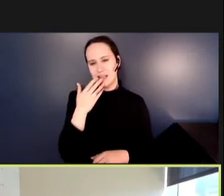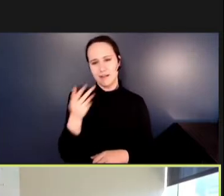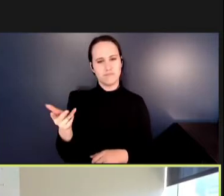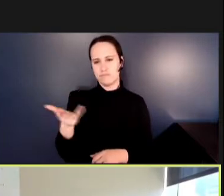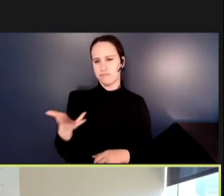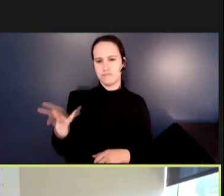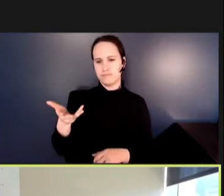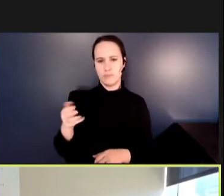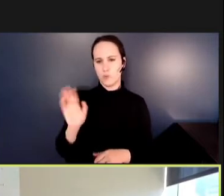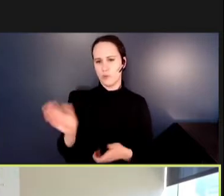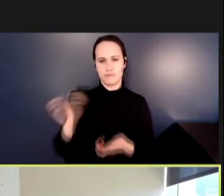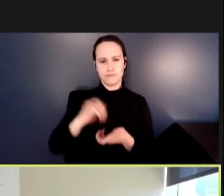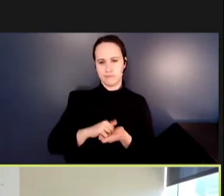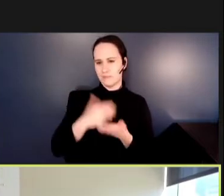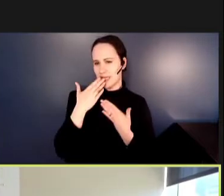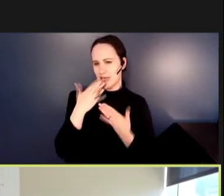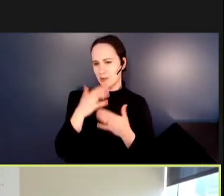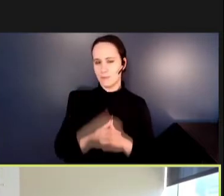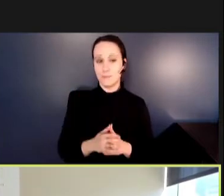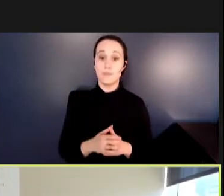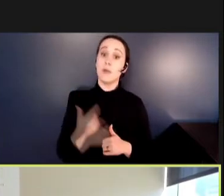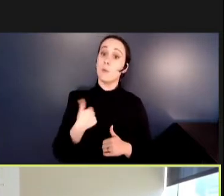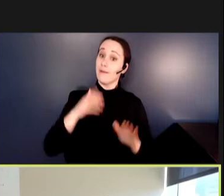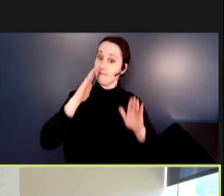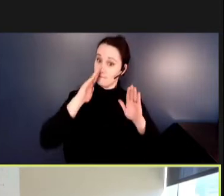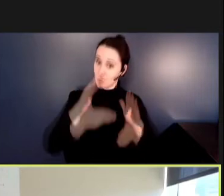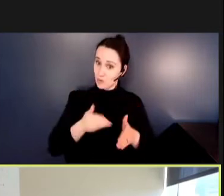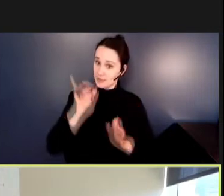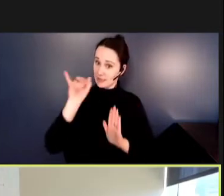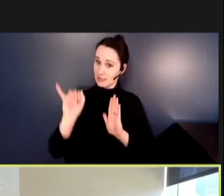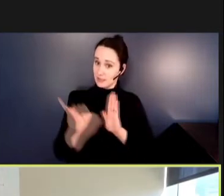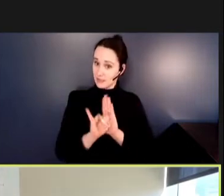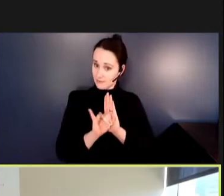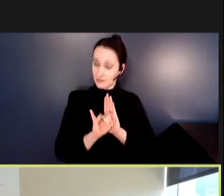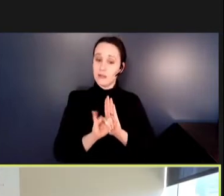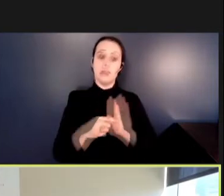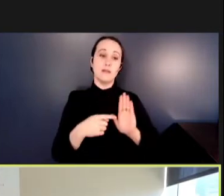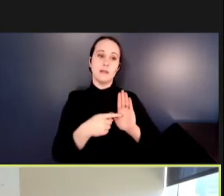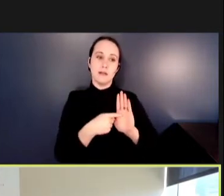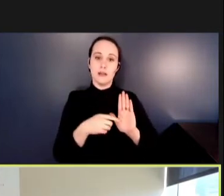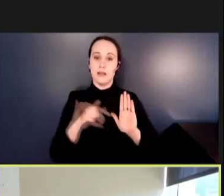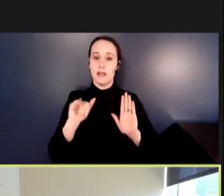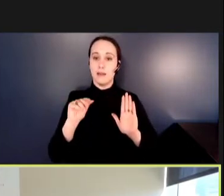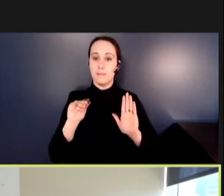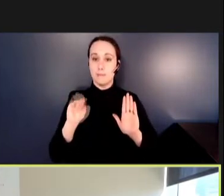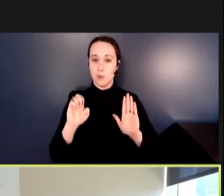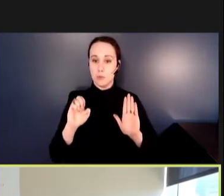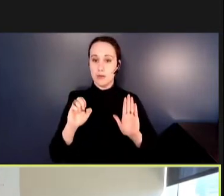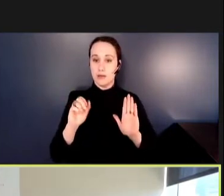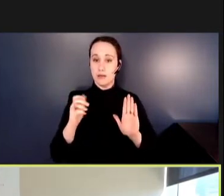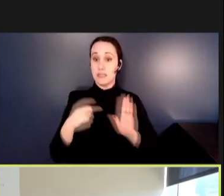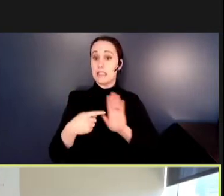Here we're focusing on the identification of conserved immunodominant T cell targets. The